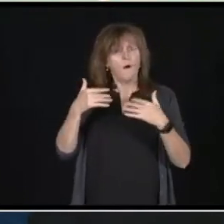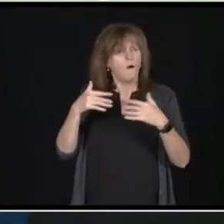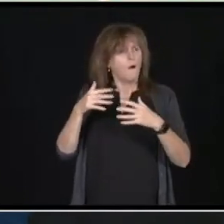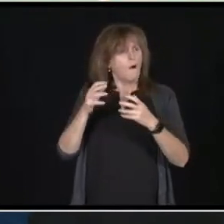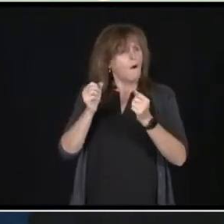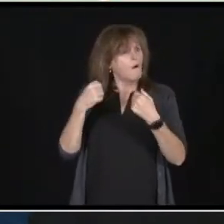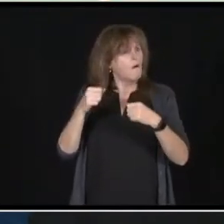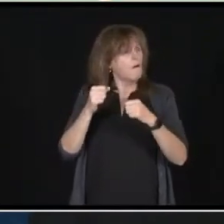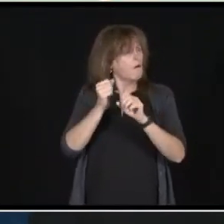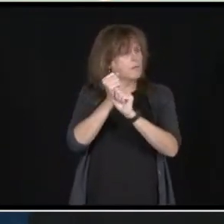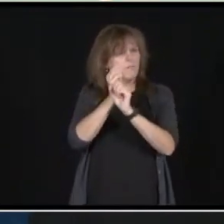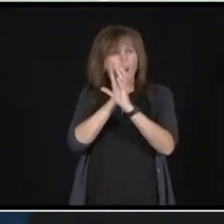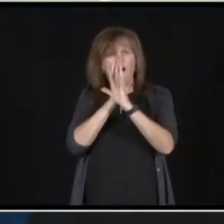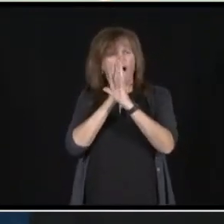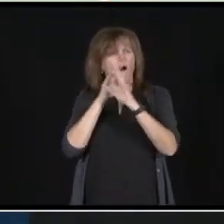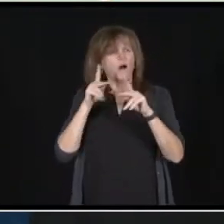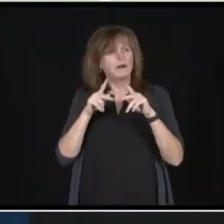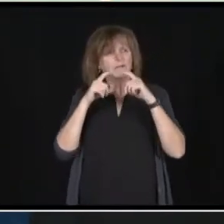saying few people are wearing masks.